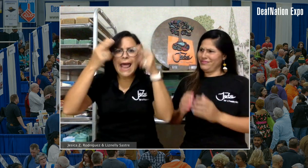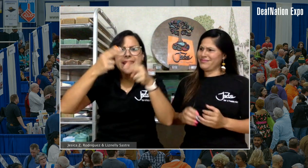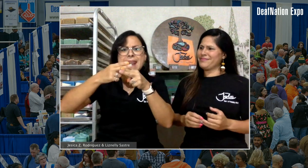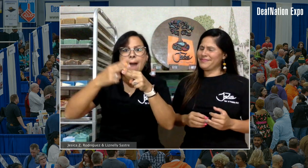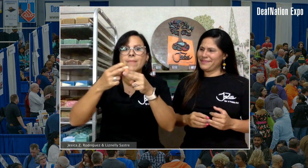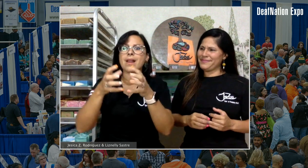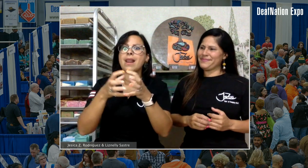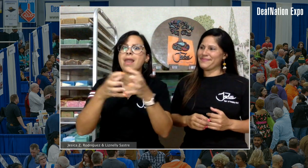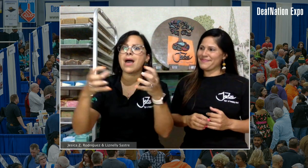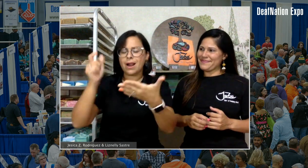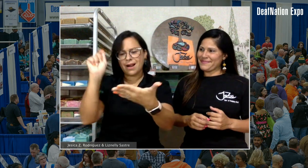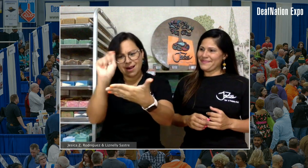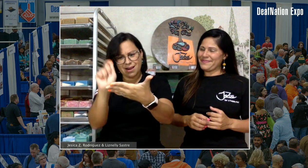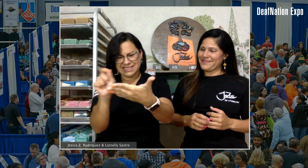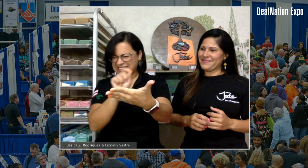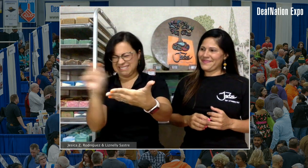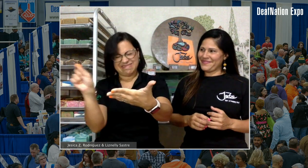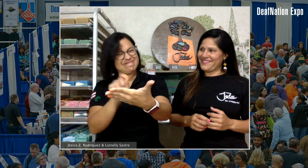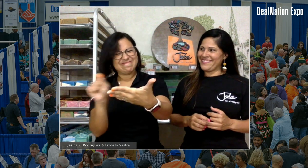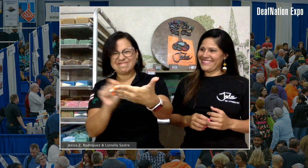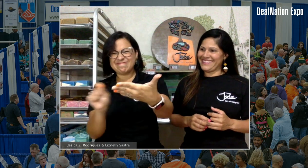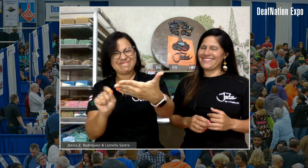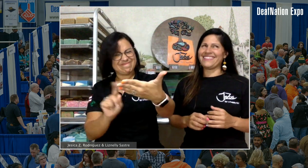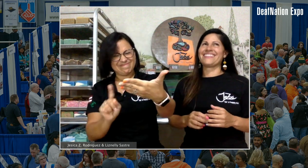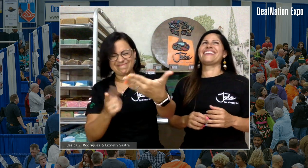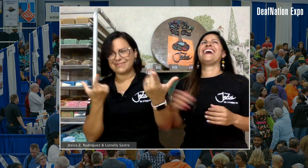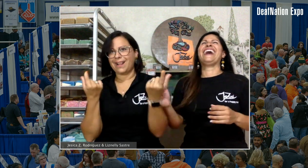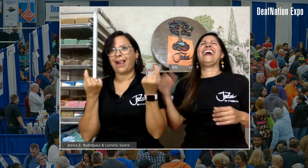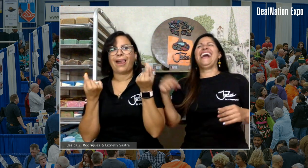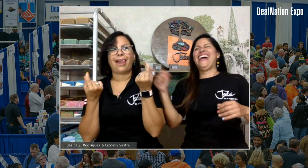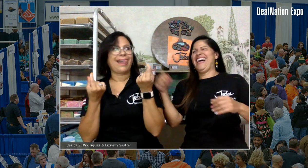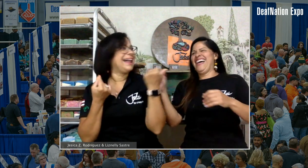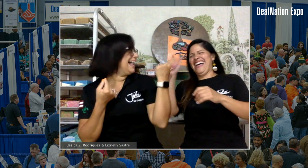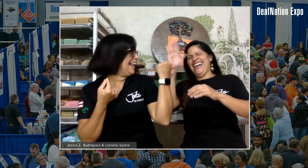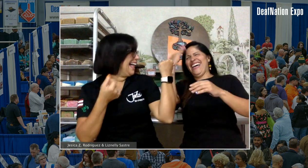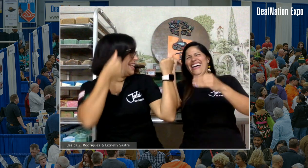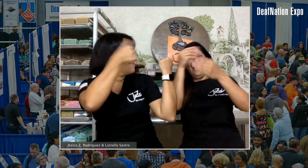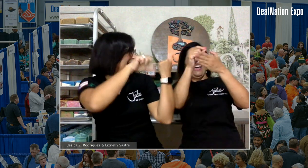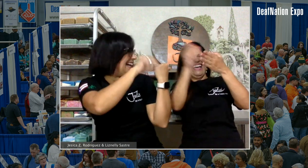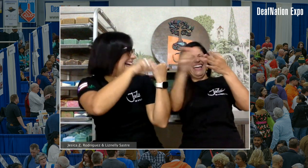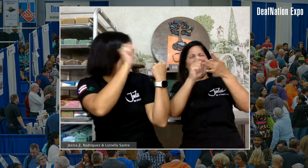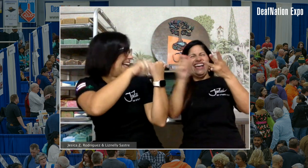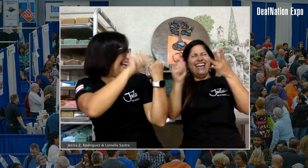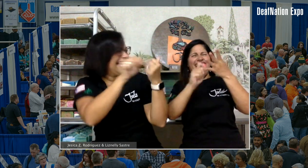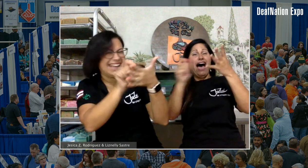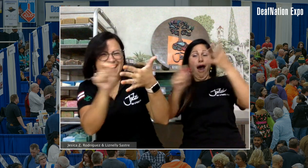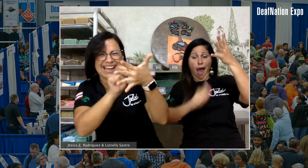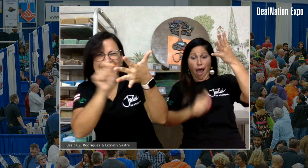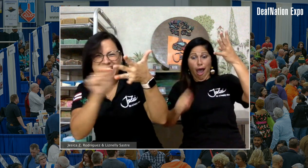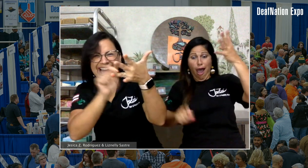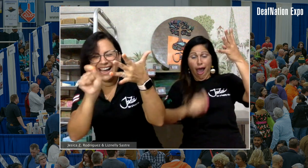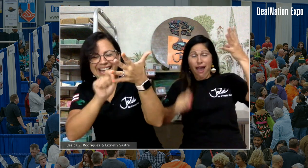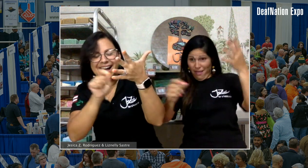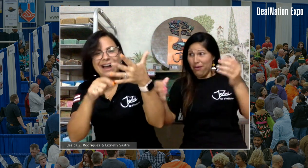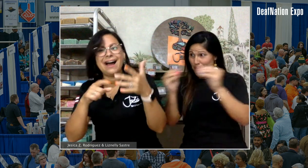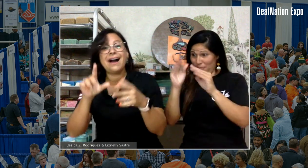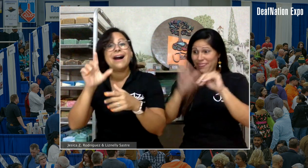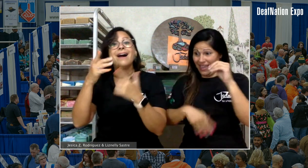I started thinking of many names but none of them fit… What to do? I won’t forget how many names you crossed off your list!